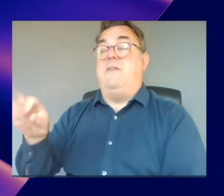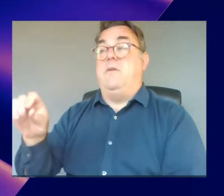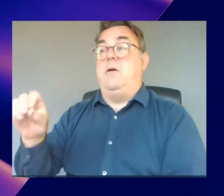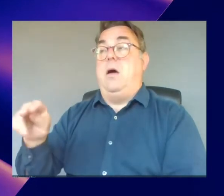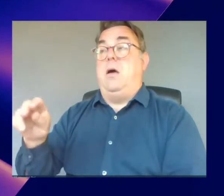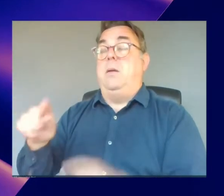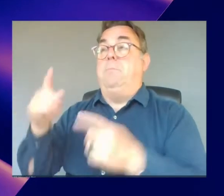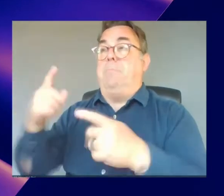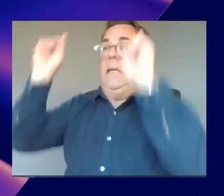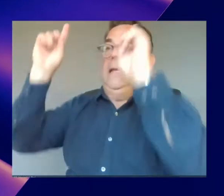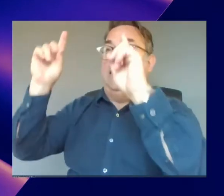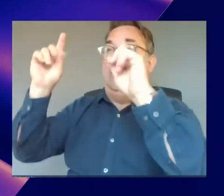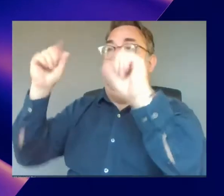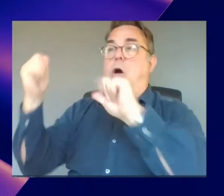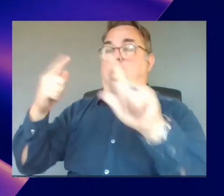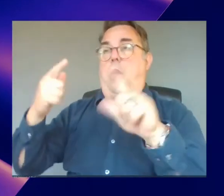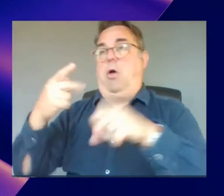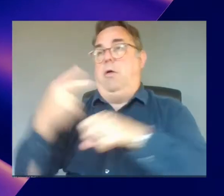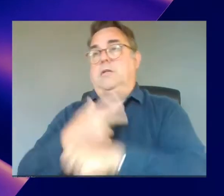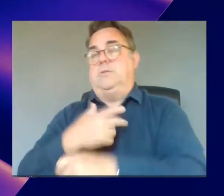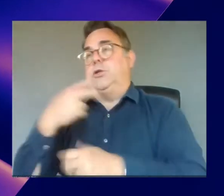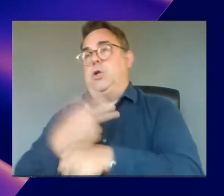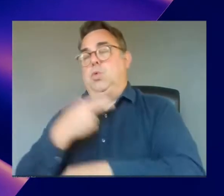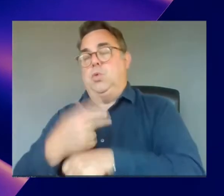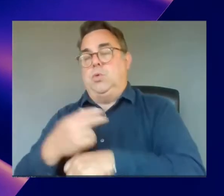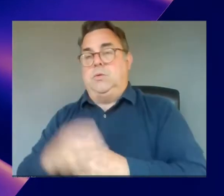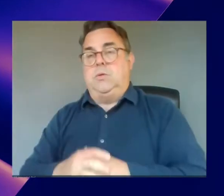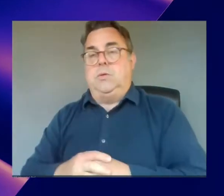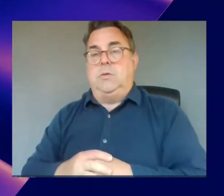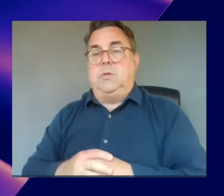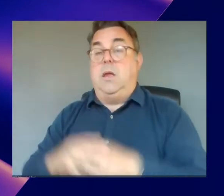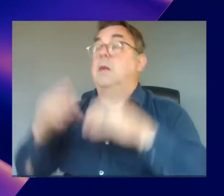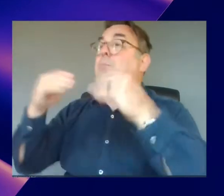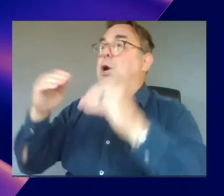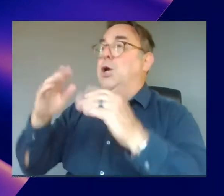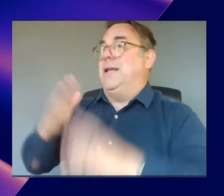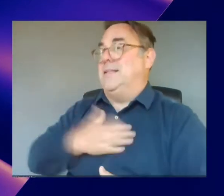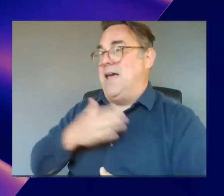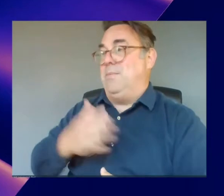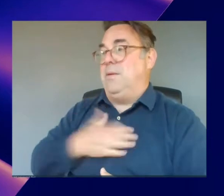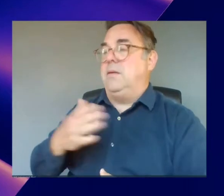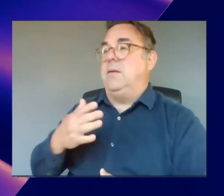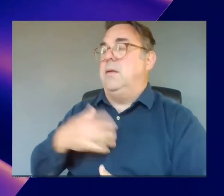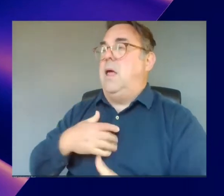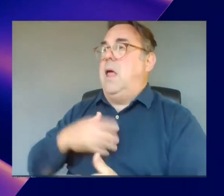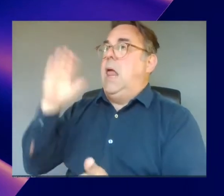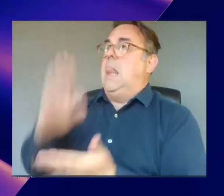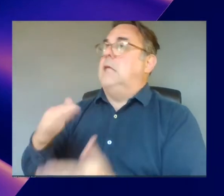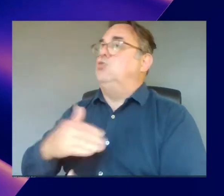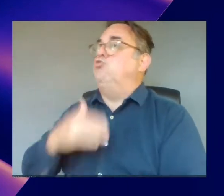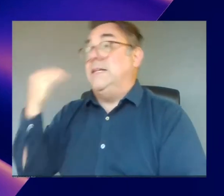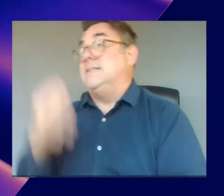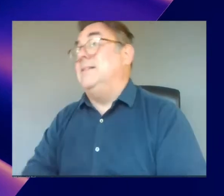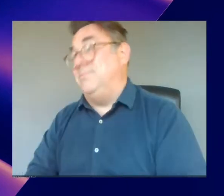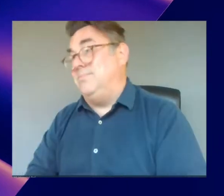for all your customers to take and marketing's happy and it was a much lower risk launch. I love that.